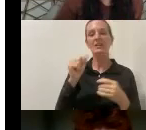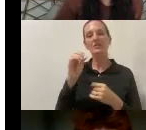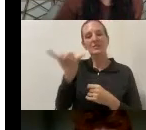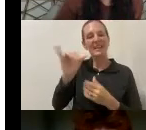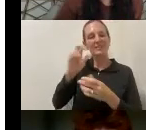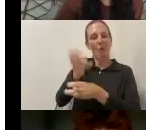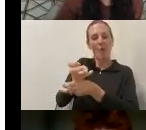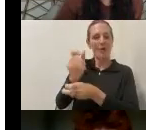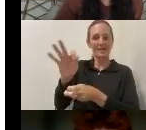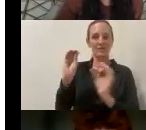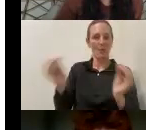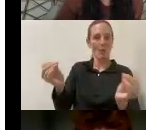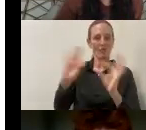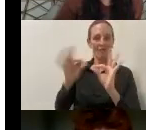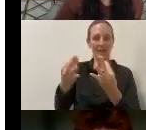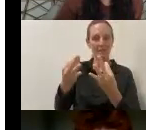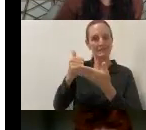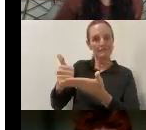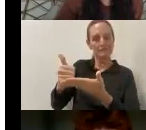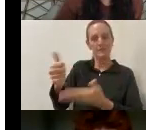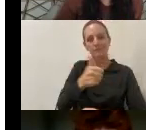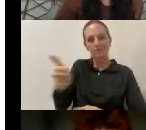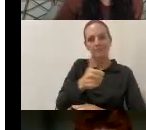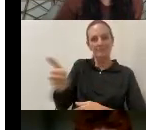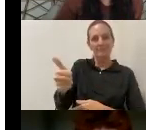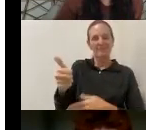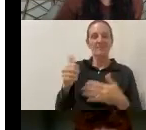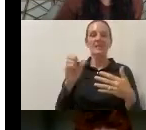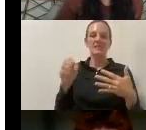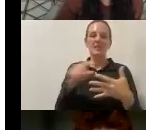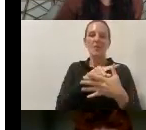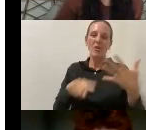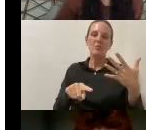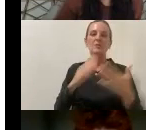them or things like that. And I'm done.